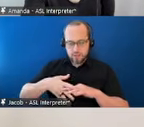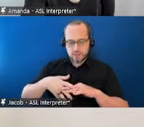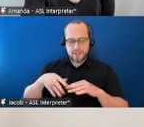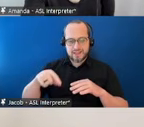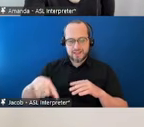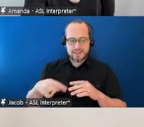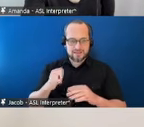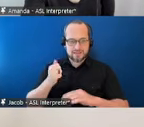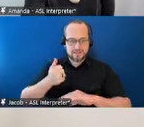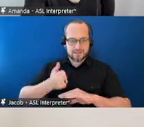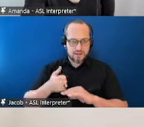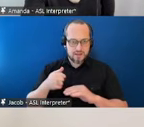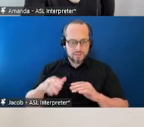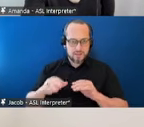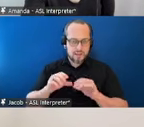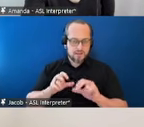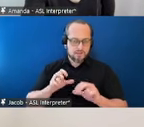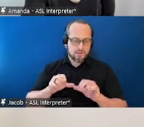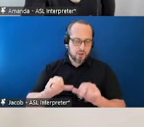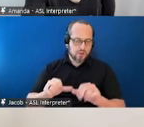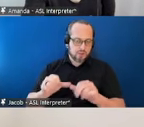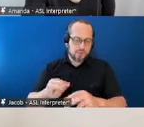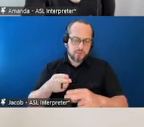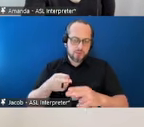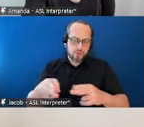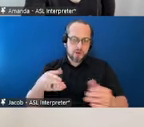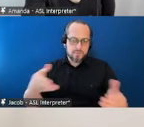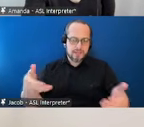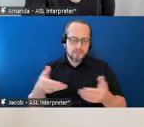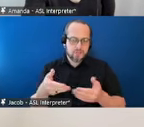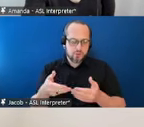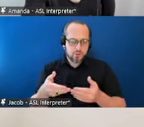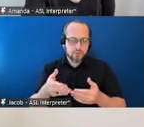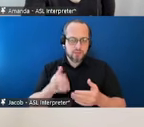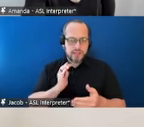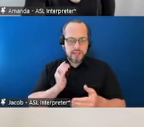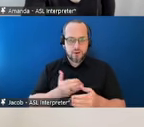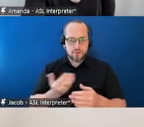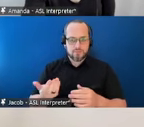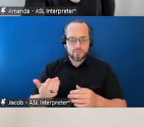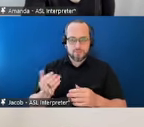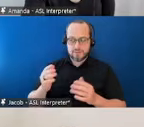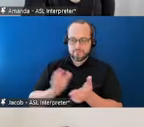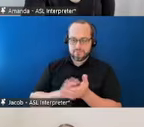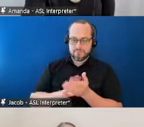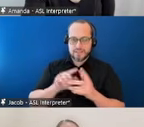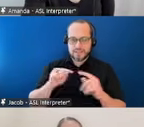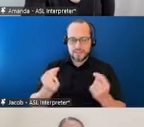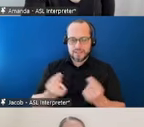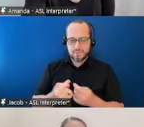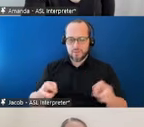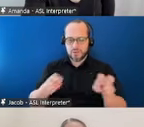um I want to just take a real brief second to introduce uh our standup team. Next slide.